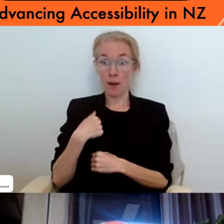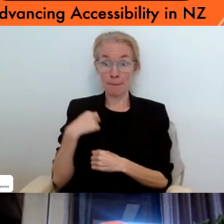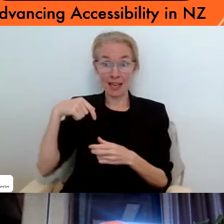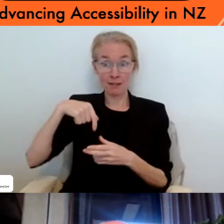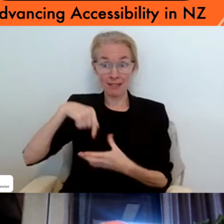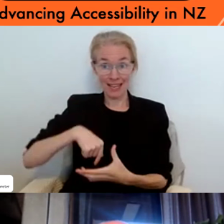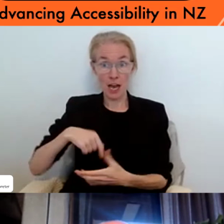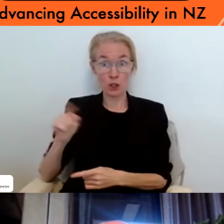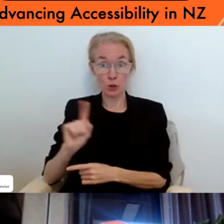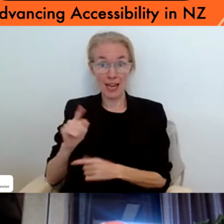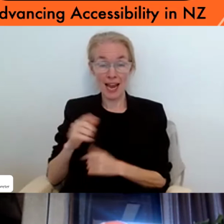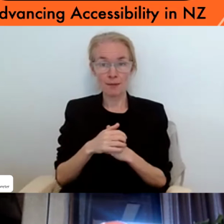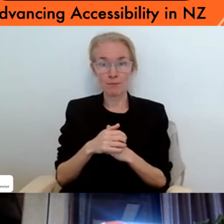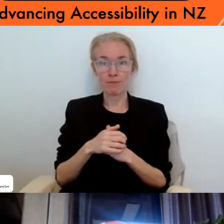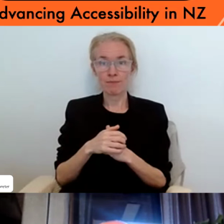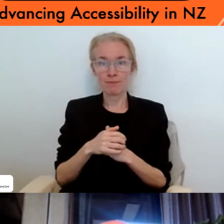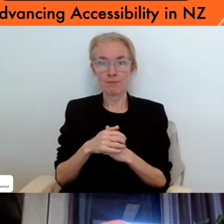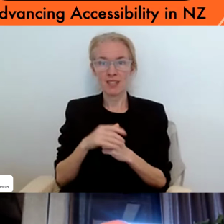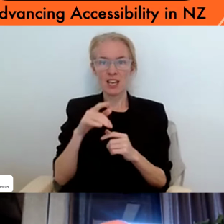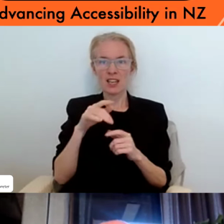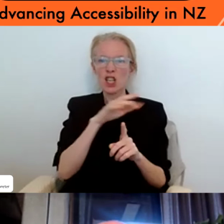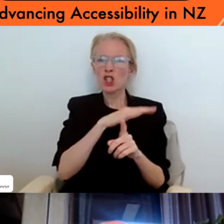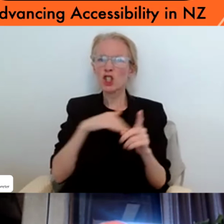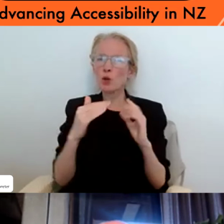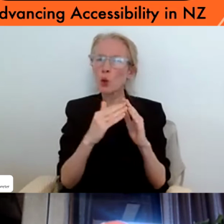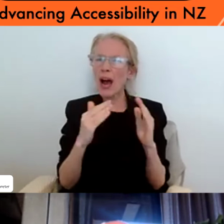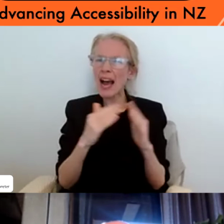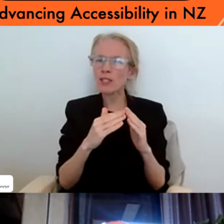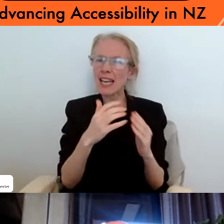housing space is already doing great work in reducing barriers